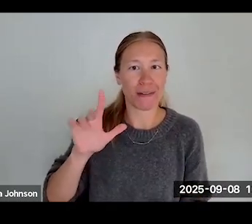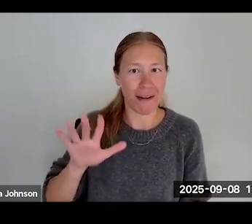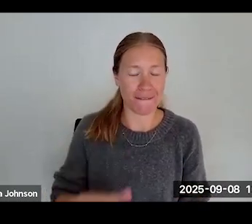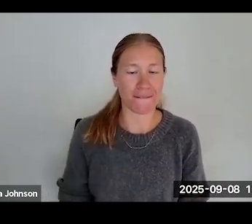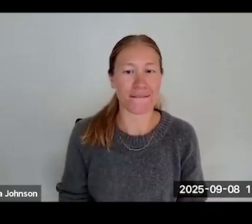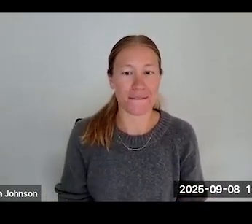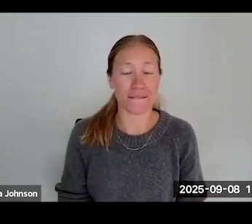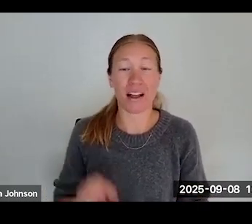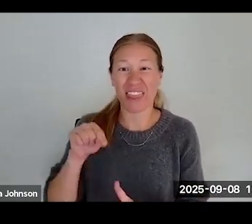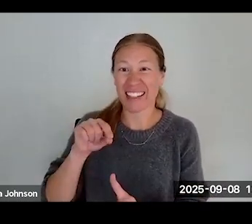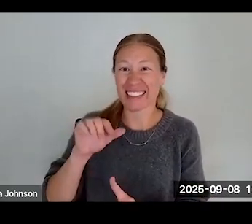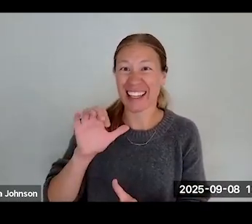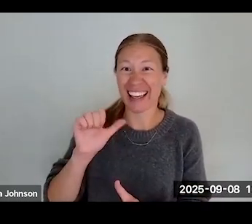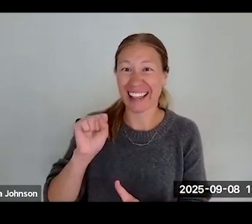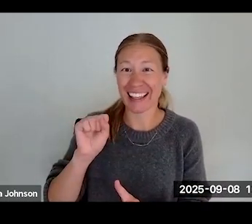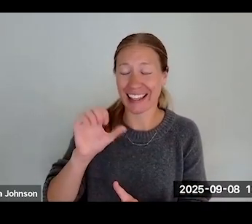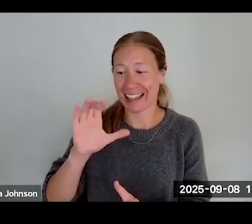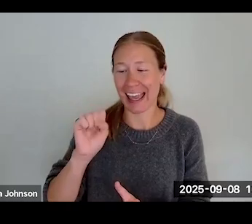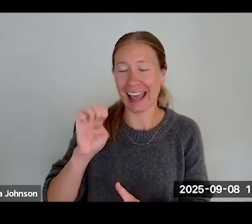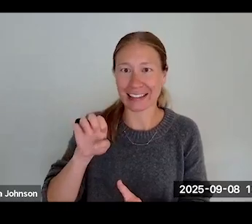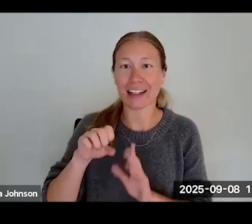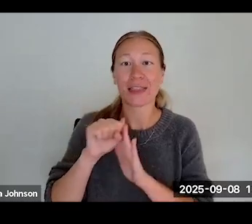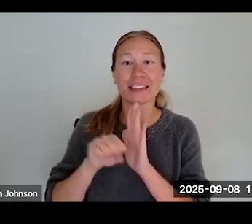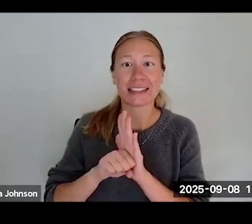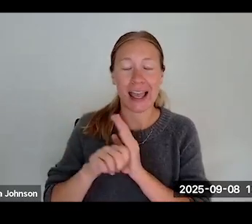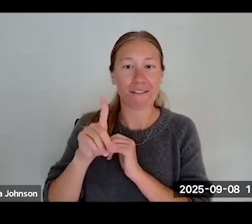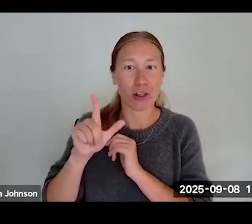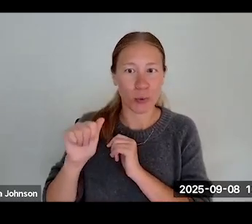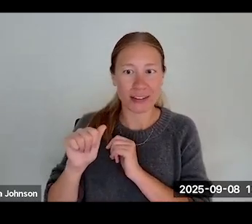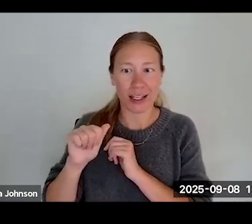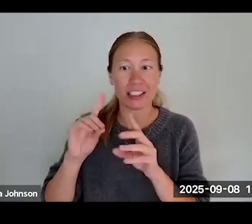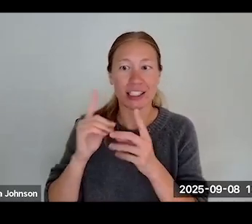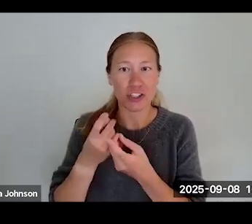In this case, the court ruled that the State of Louisiana Division of Administration could not wait